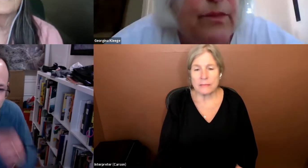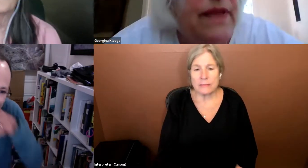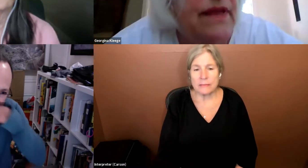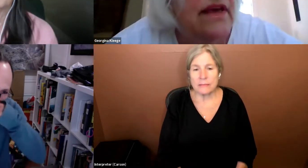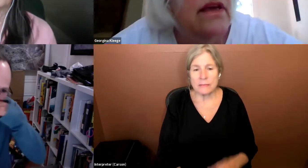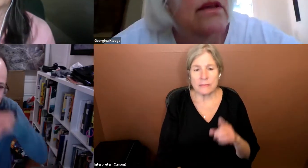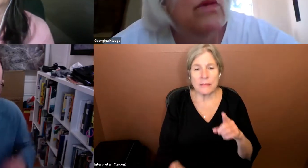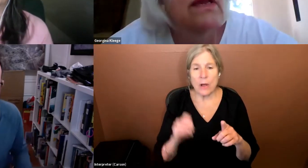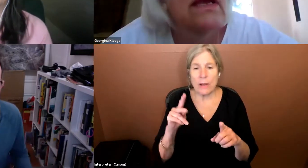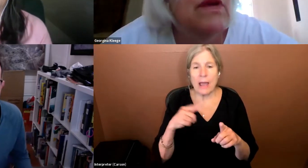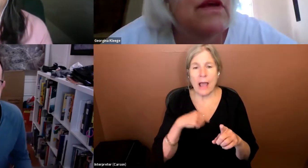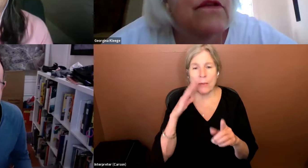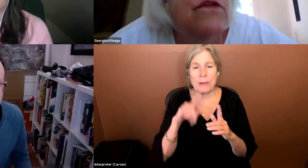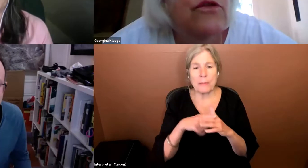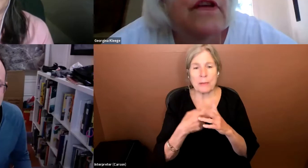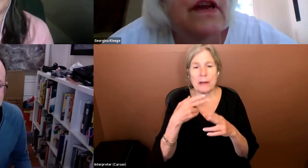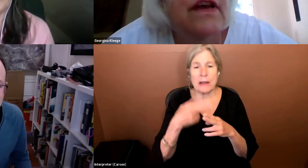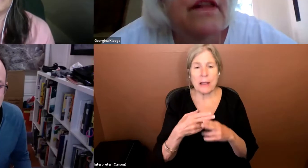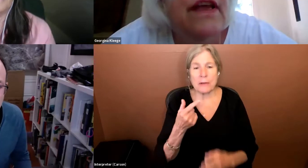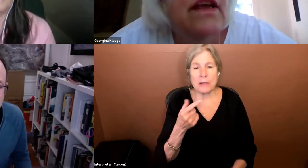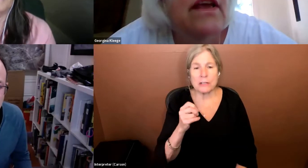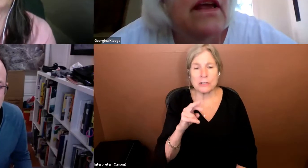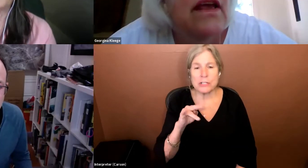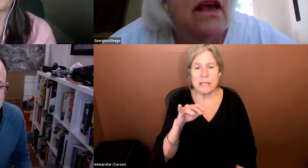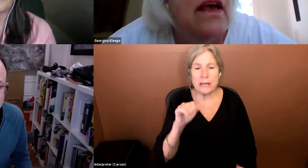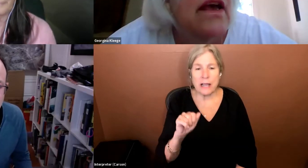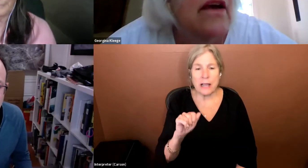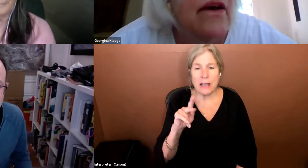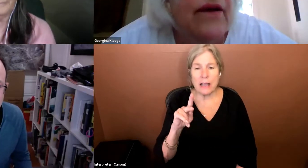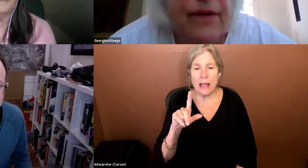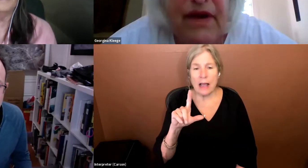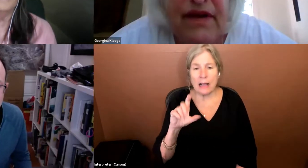begin. My name is Georgina Kleege. I